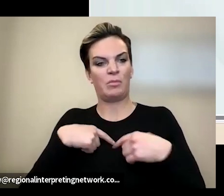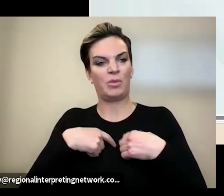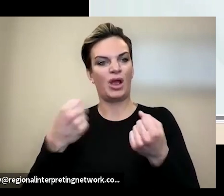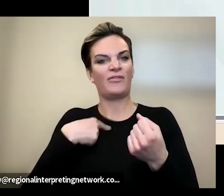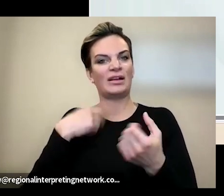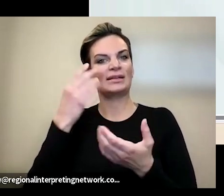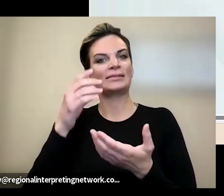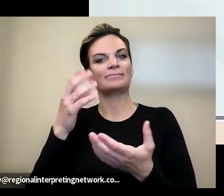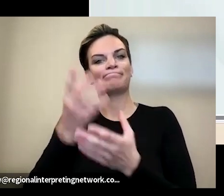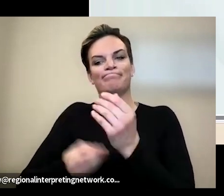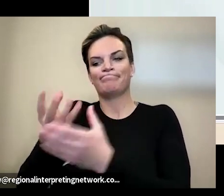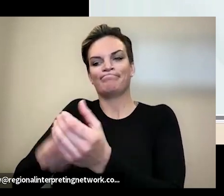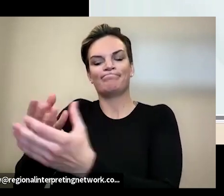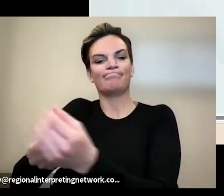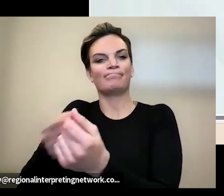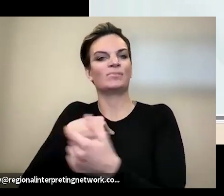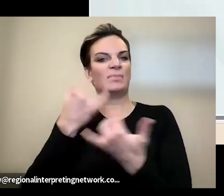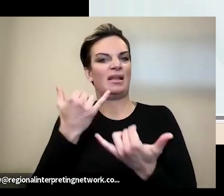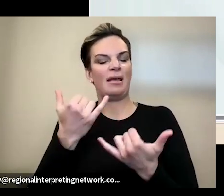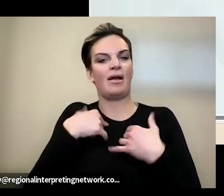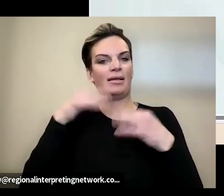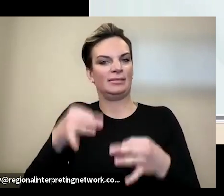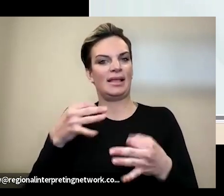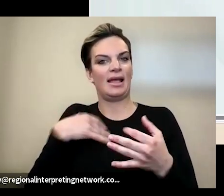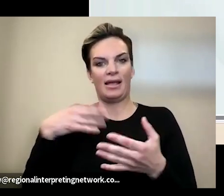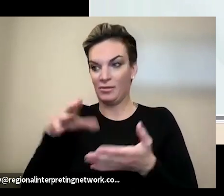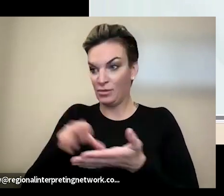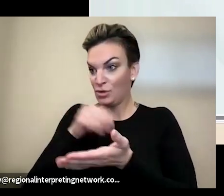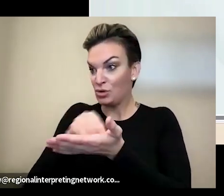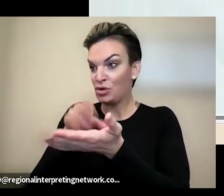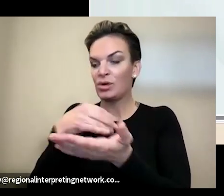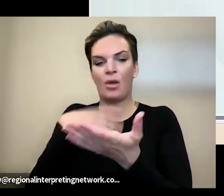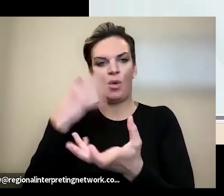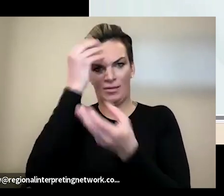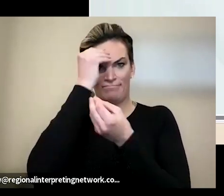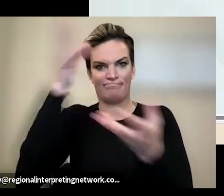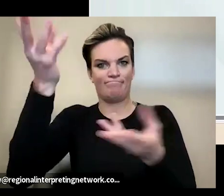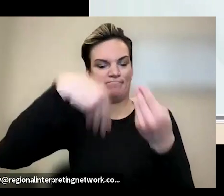want to share resources and information with people as much as I can and I think that's